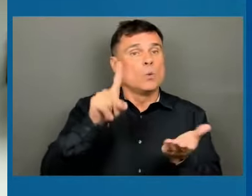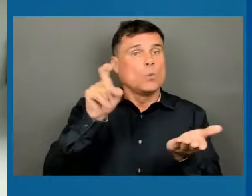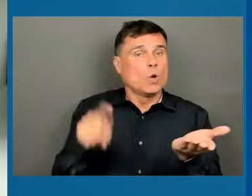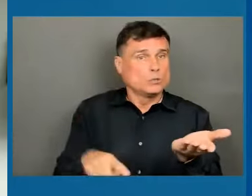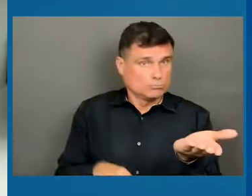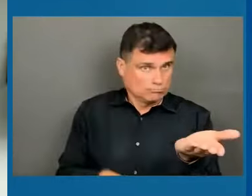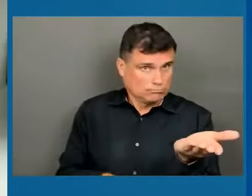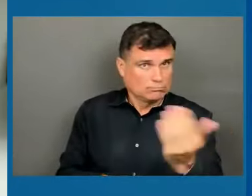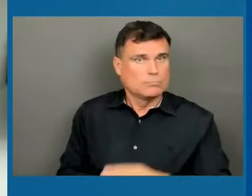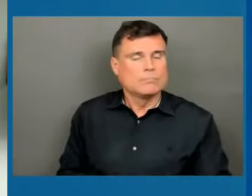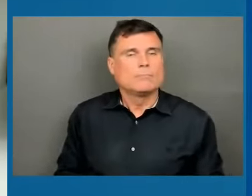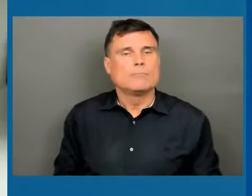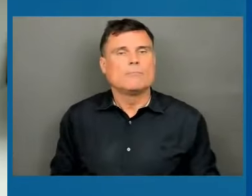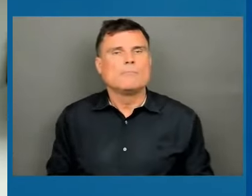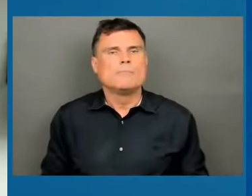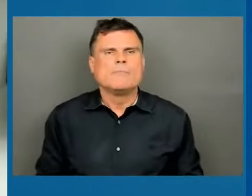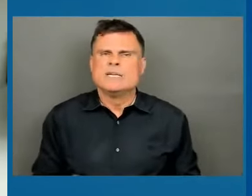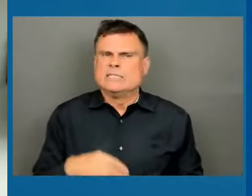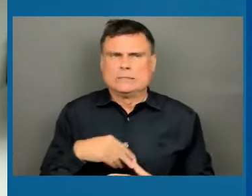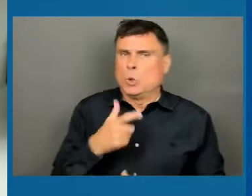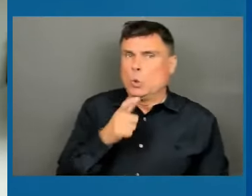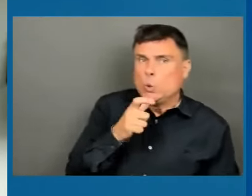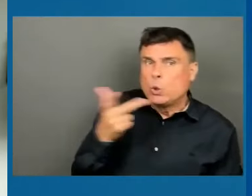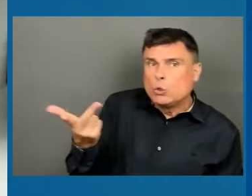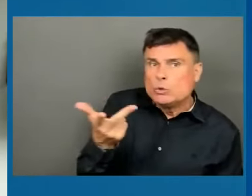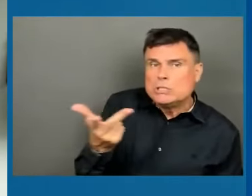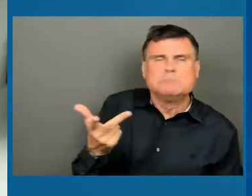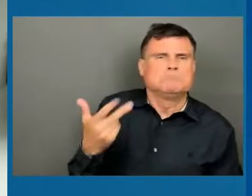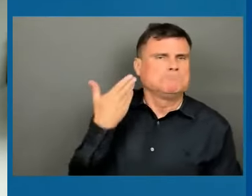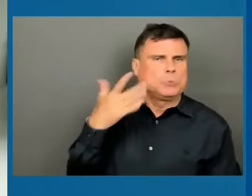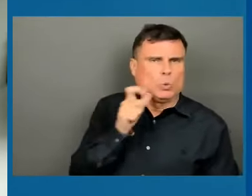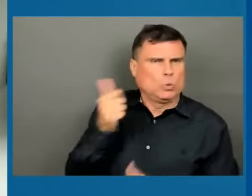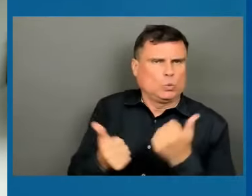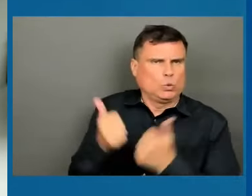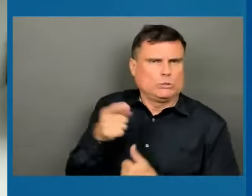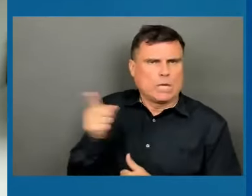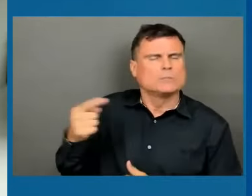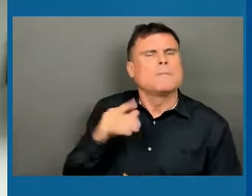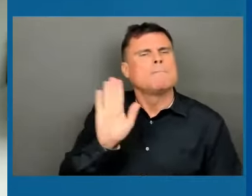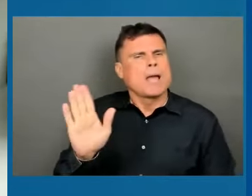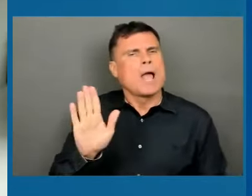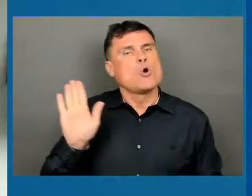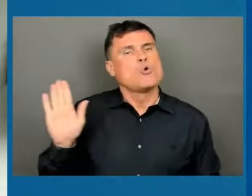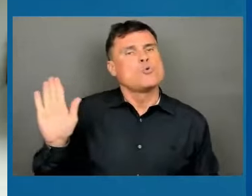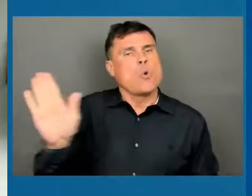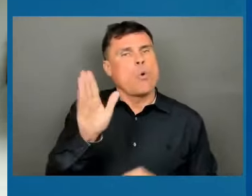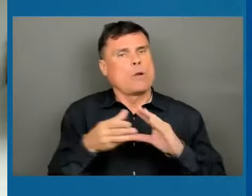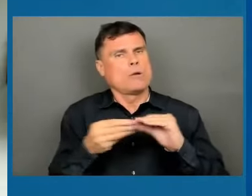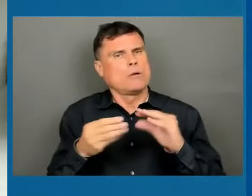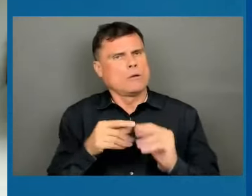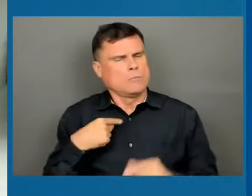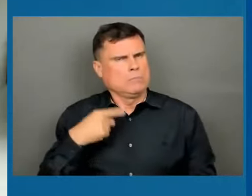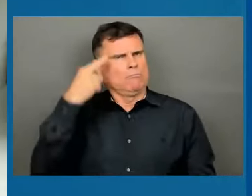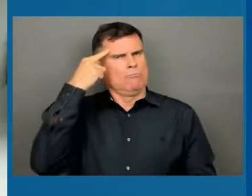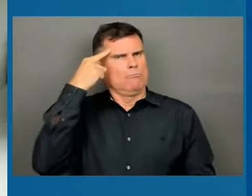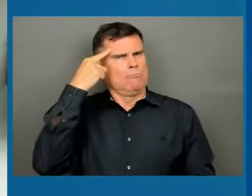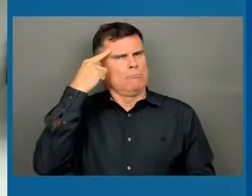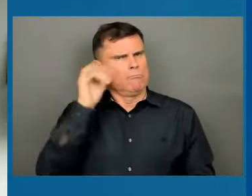point, it almost feels like what we were talking about in the